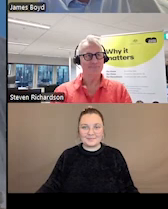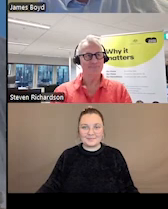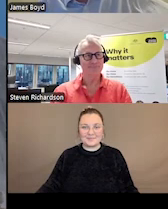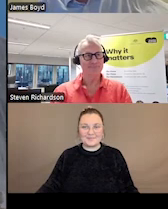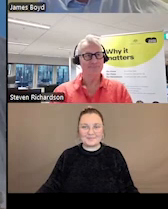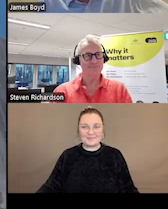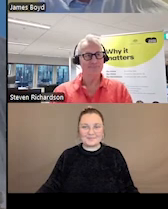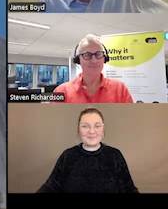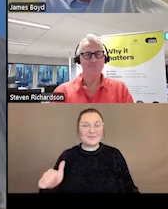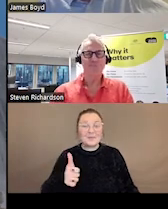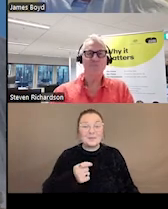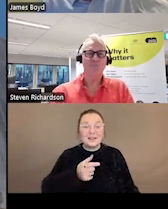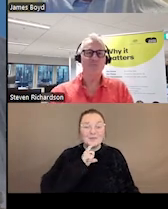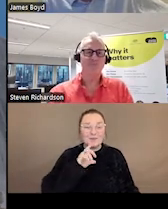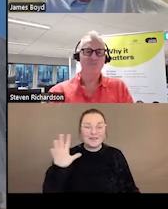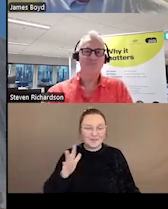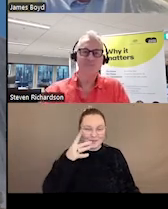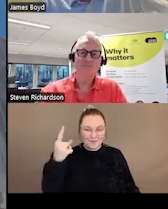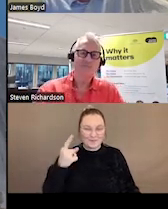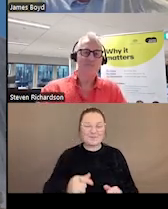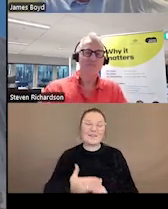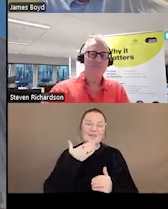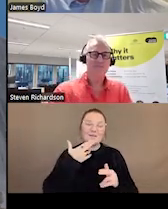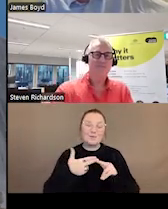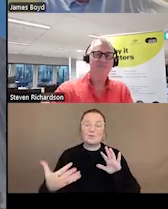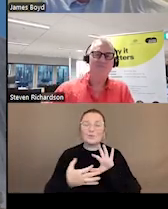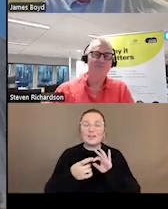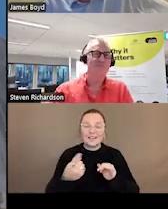Good afternoon everybody, thank you for joining us and welcome to Creative